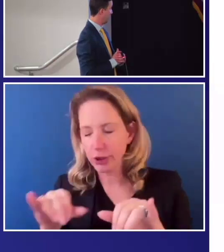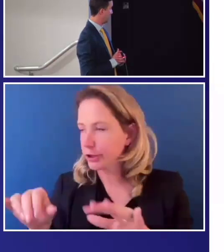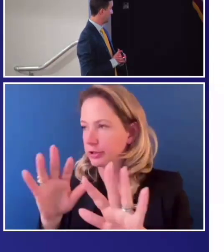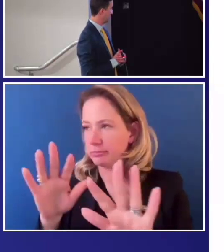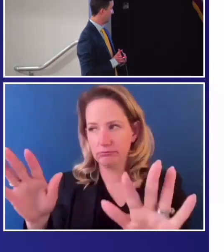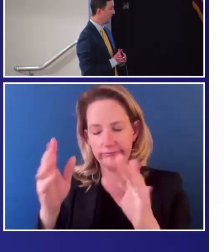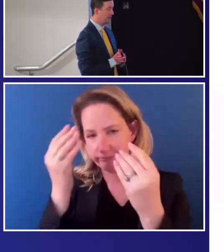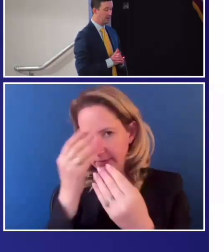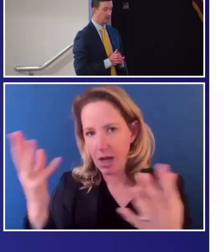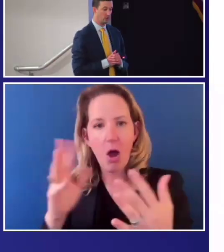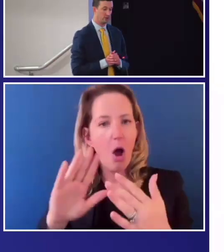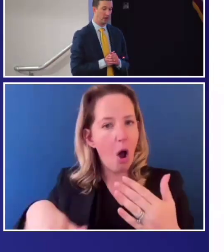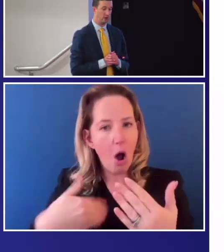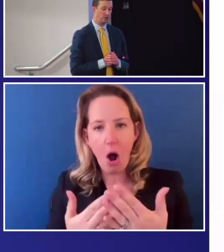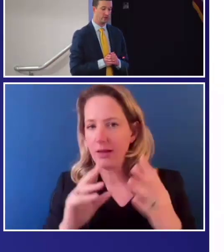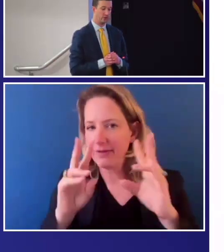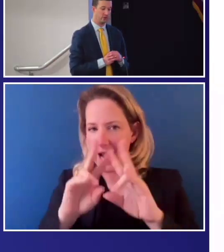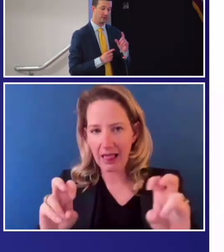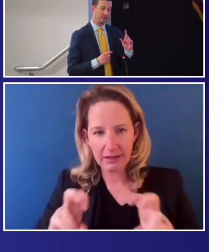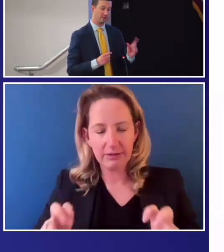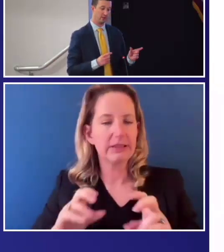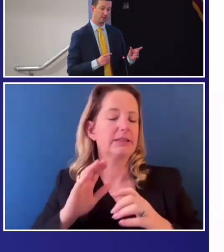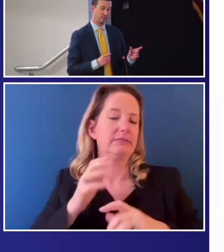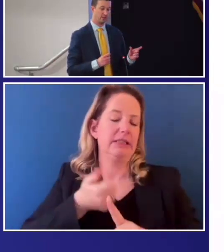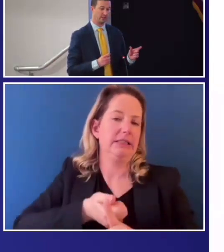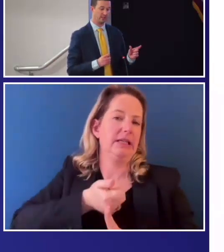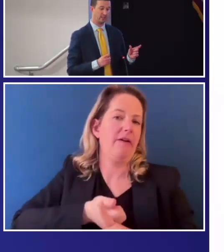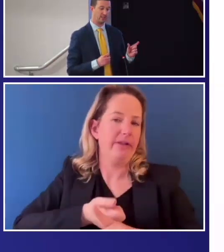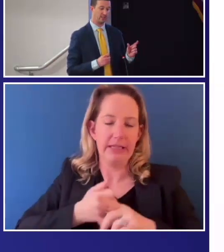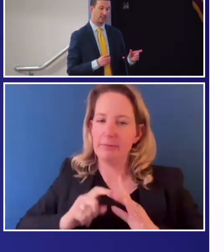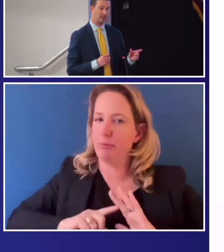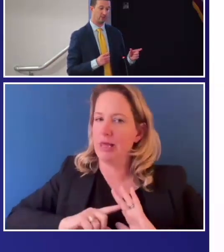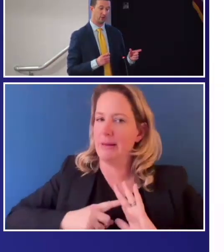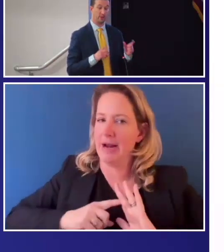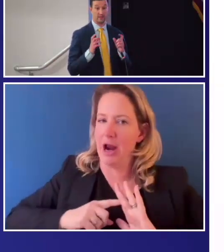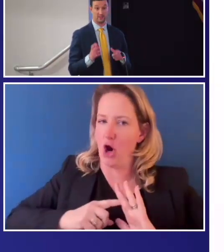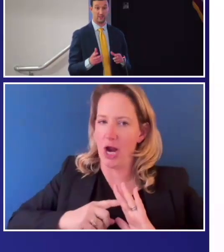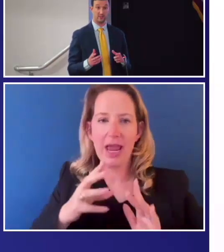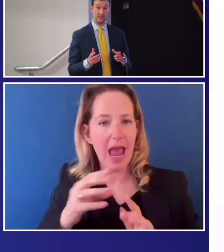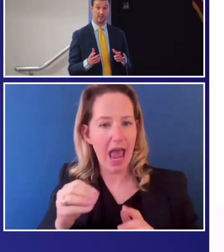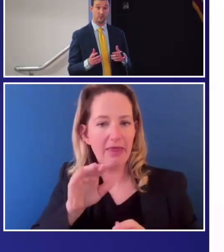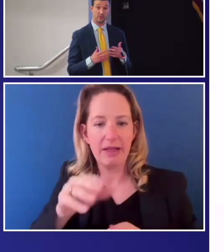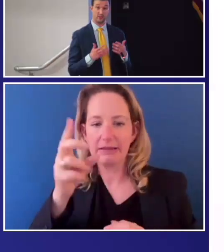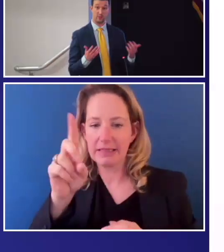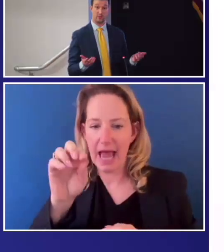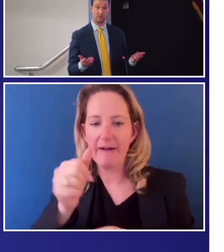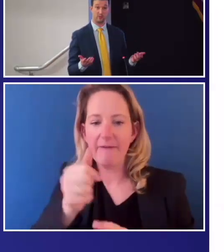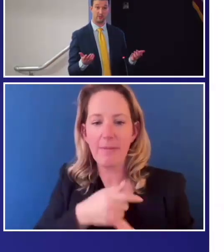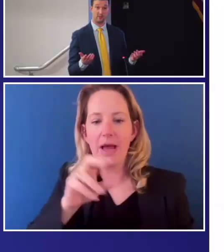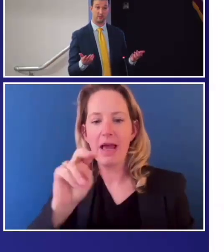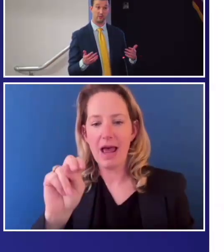analysis. And also, I would just note that this presentation contains data from NSLDS which is not publicly available.